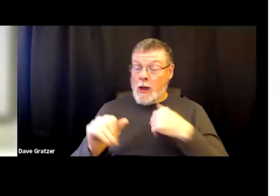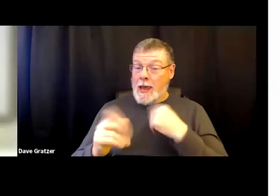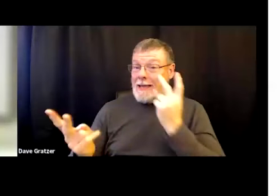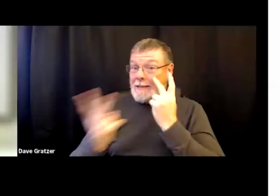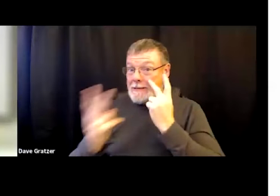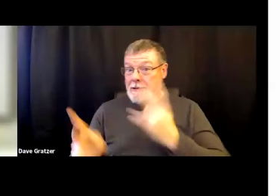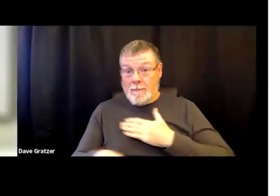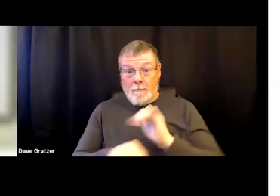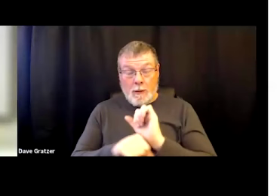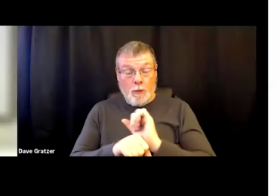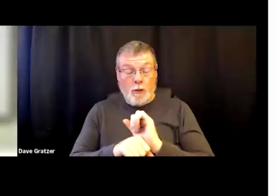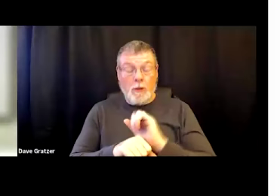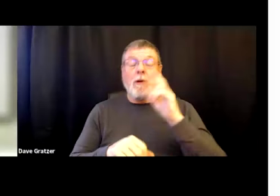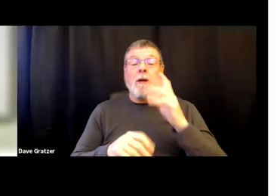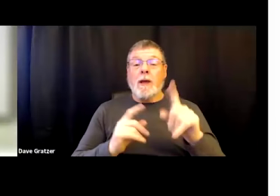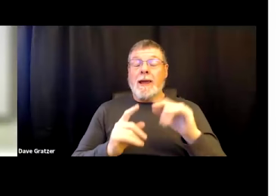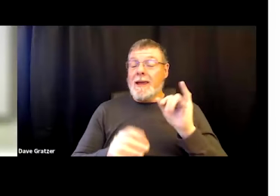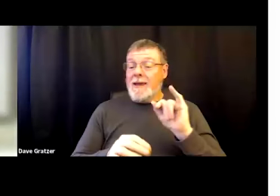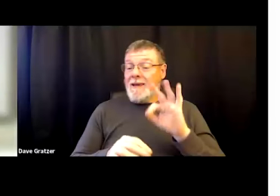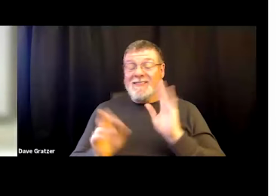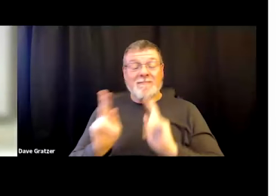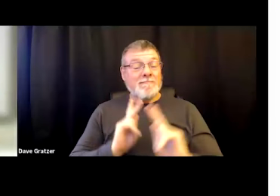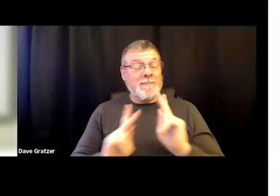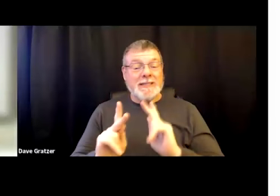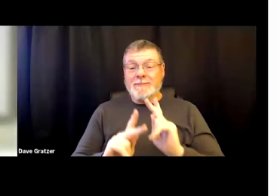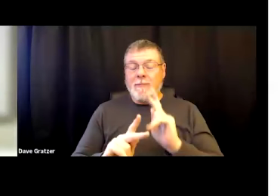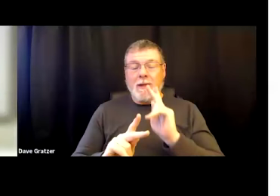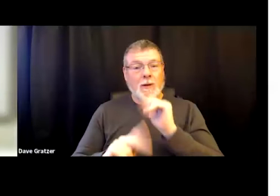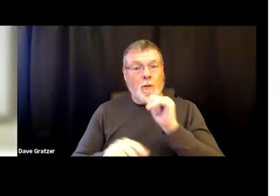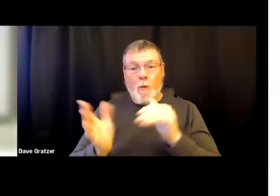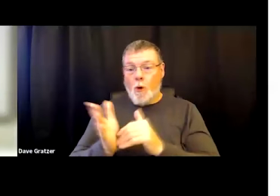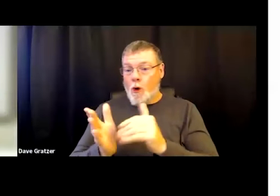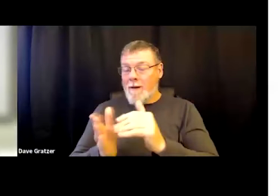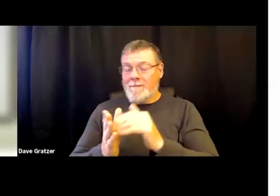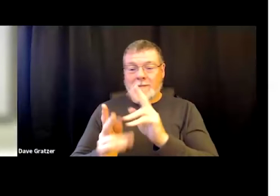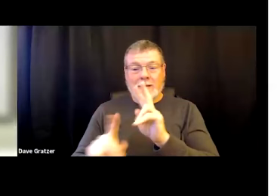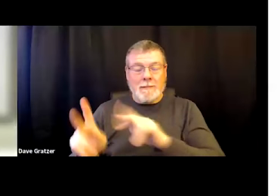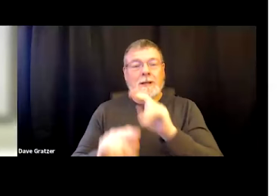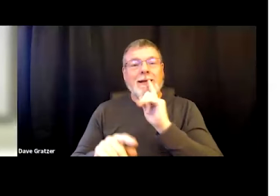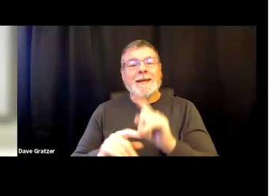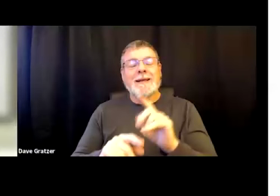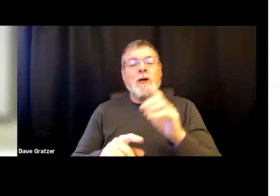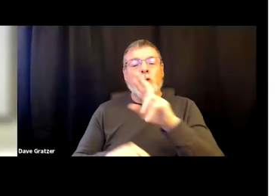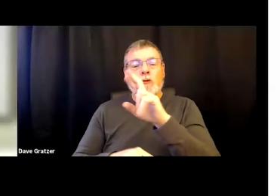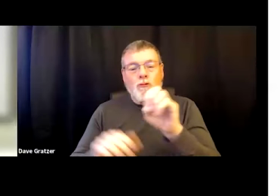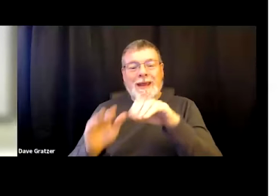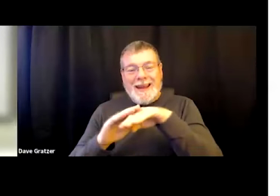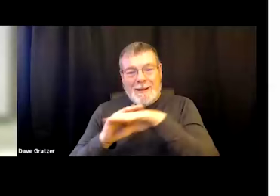that people don't oftentimes conduct is a re-administer risk assessment over time.